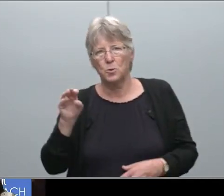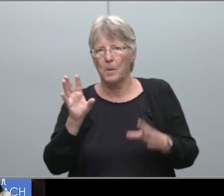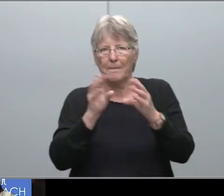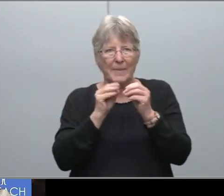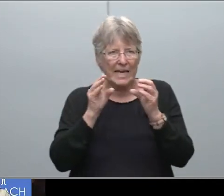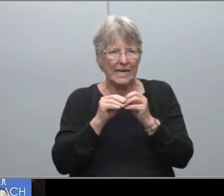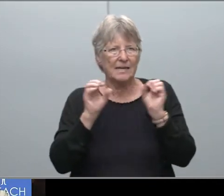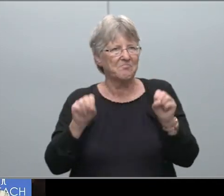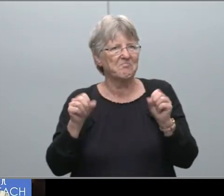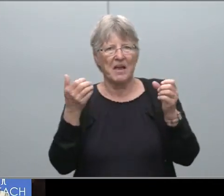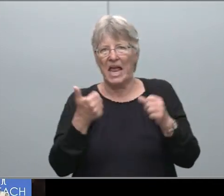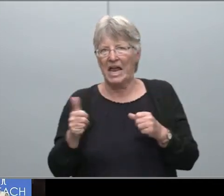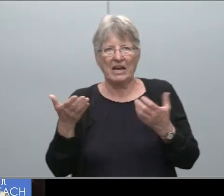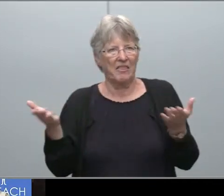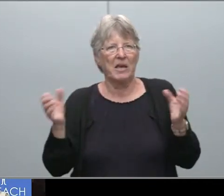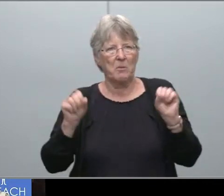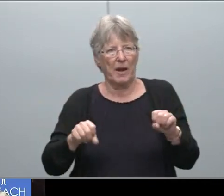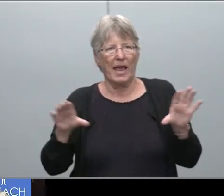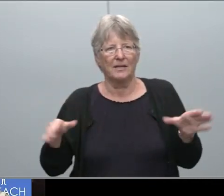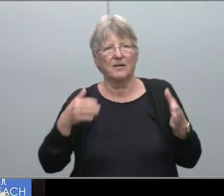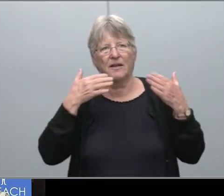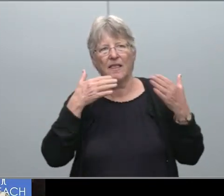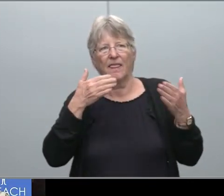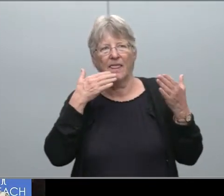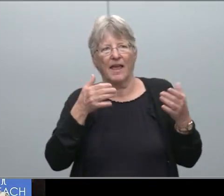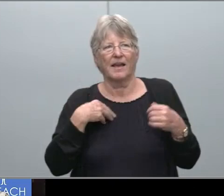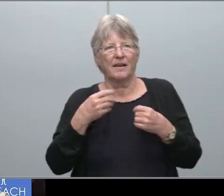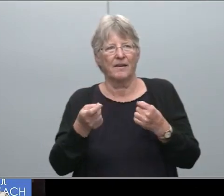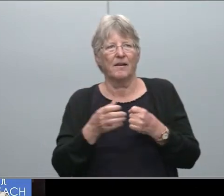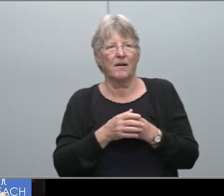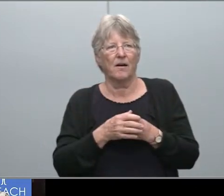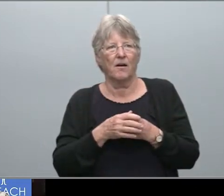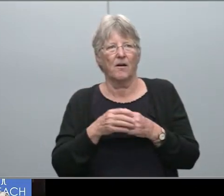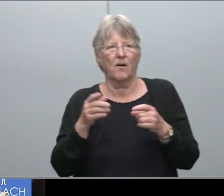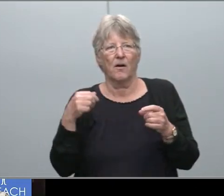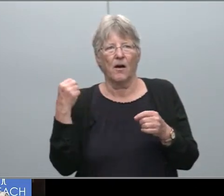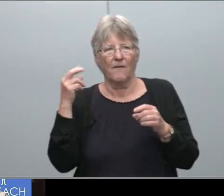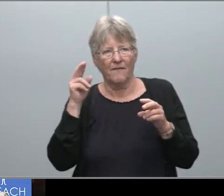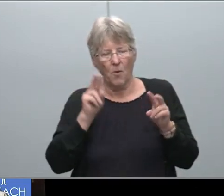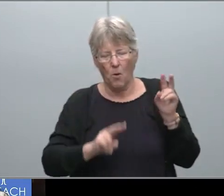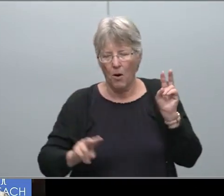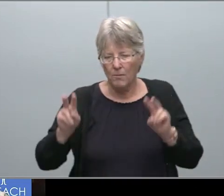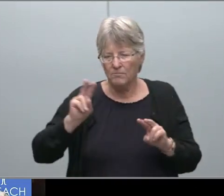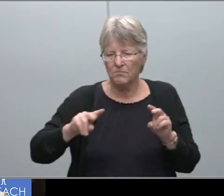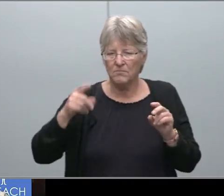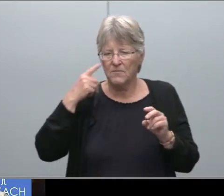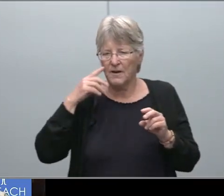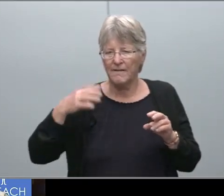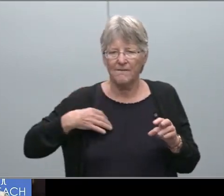And I hope that this kind of thing would really find some way.